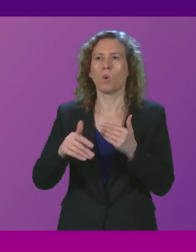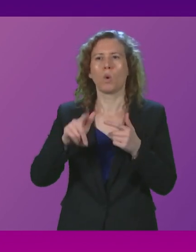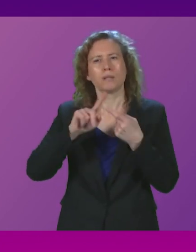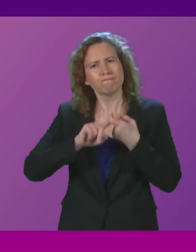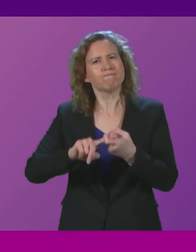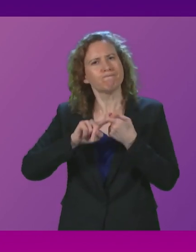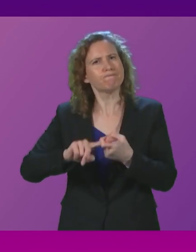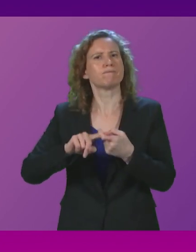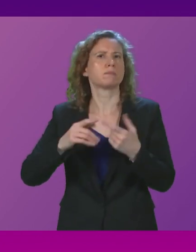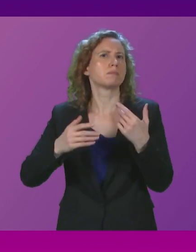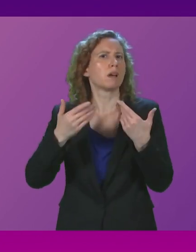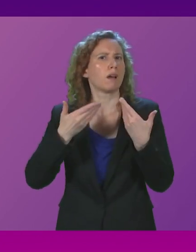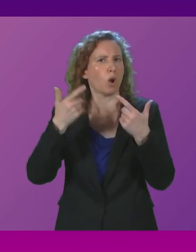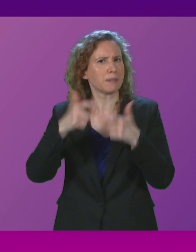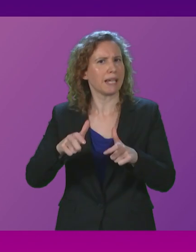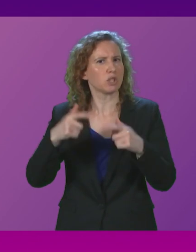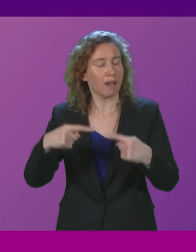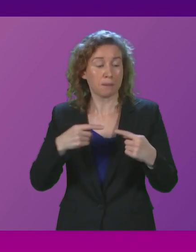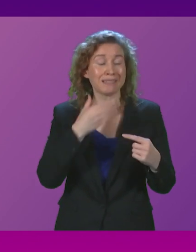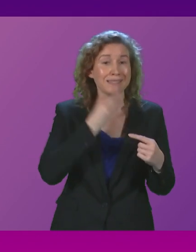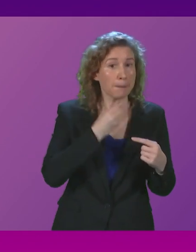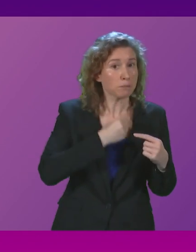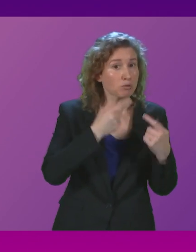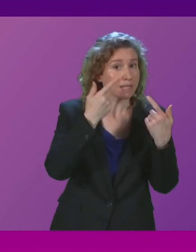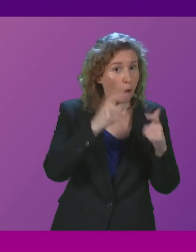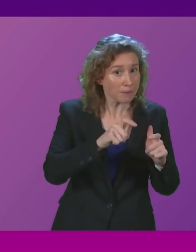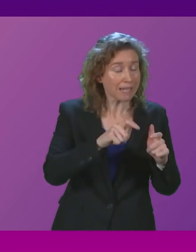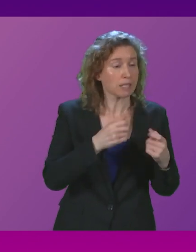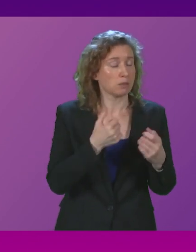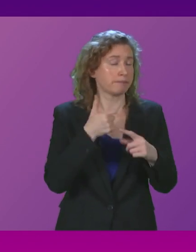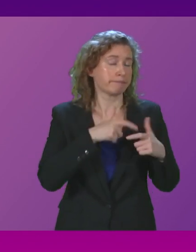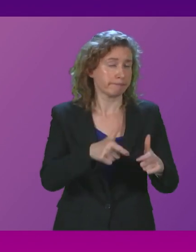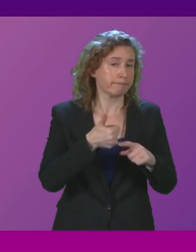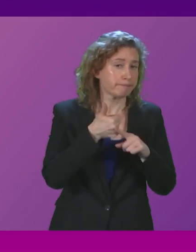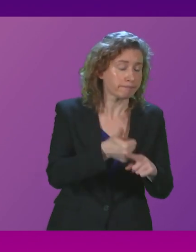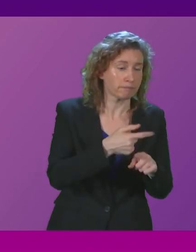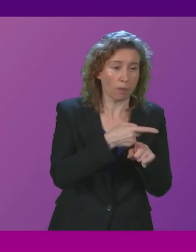In relation to temporary accommodation, we continue to support those who have offered